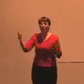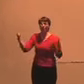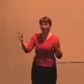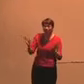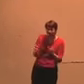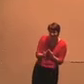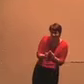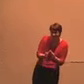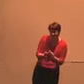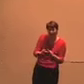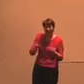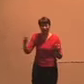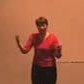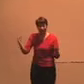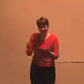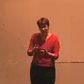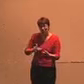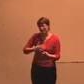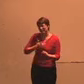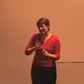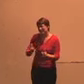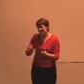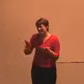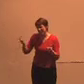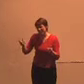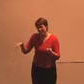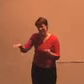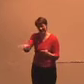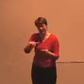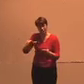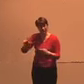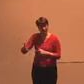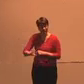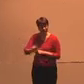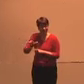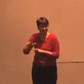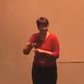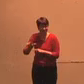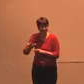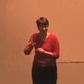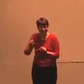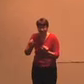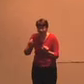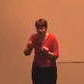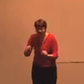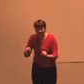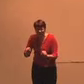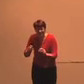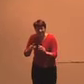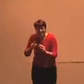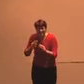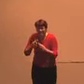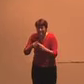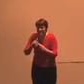So in here, in this big library, we can say very, very cozy, small-scale,